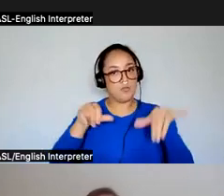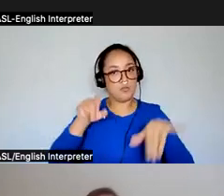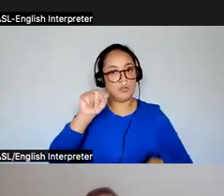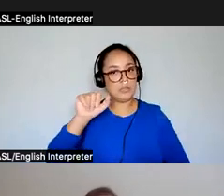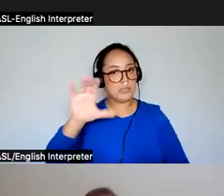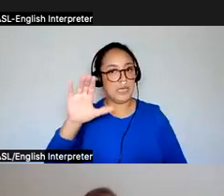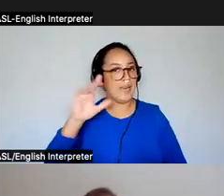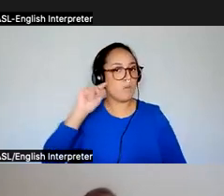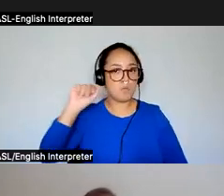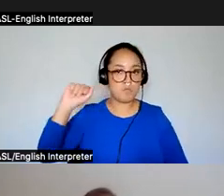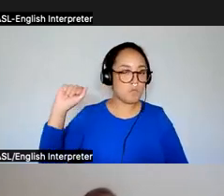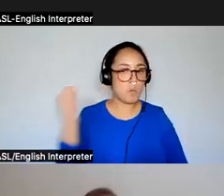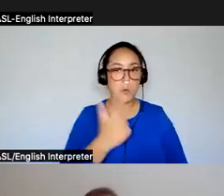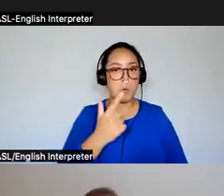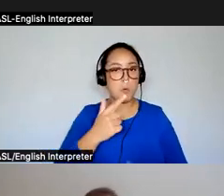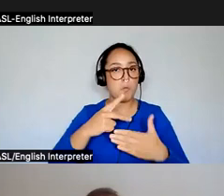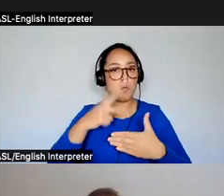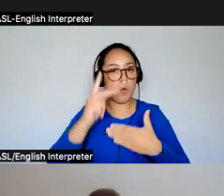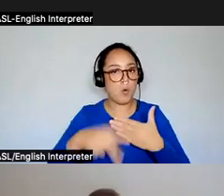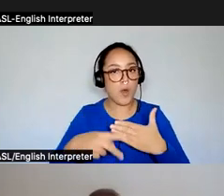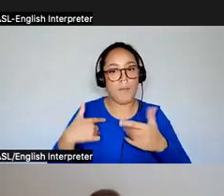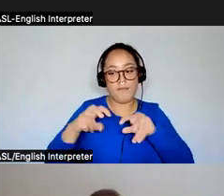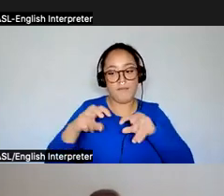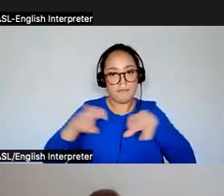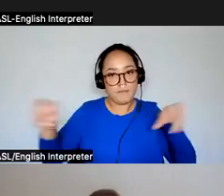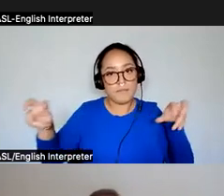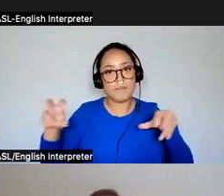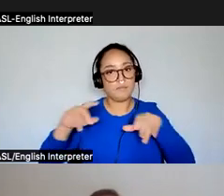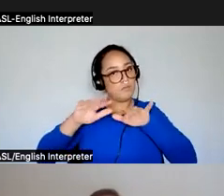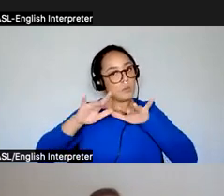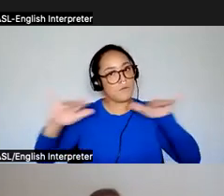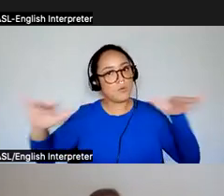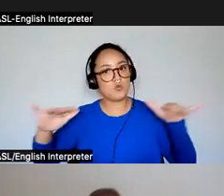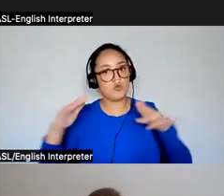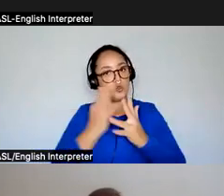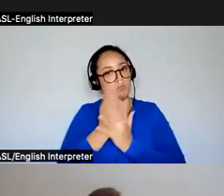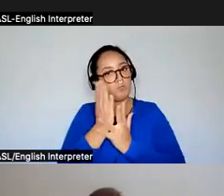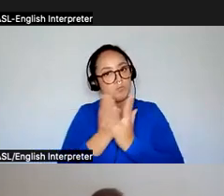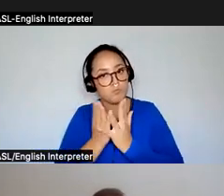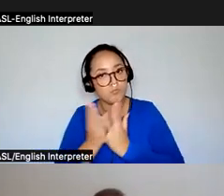But important thing to keep in mind when you're applying for any made in Toronto Parks program